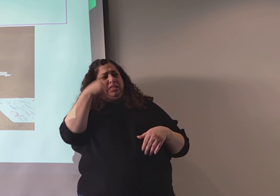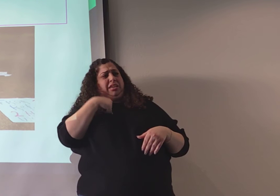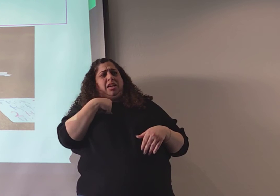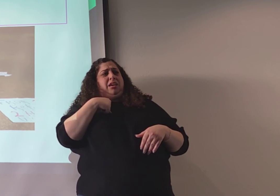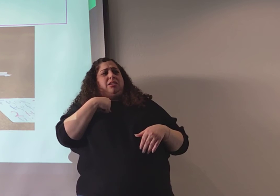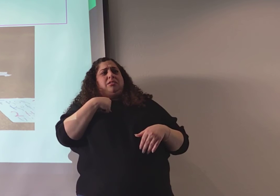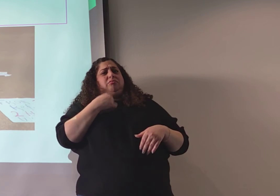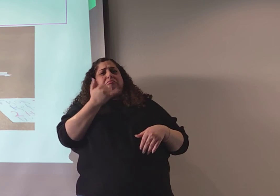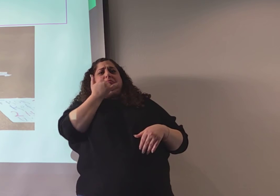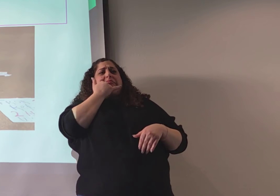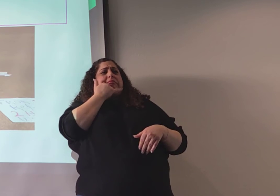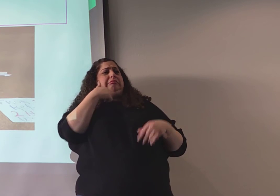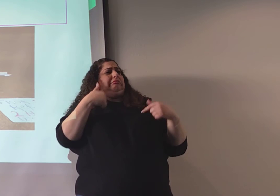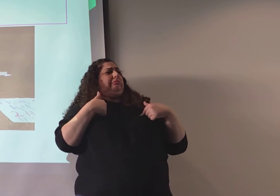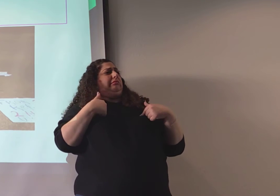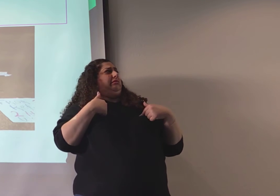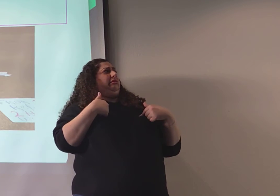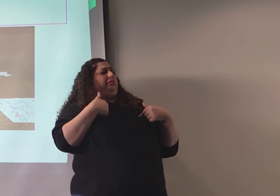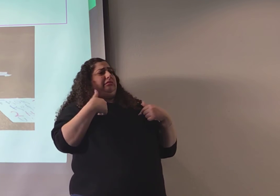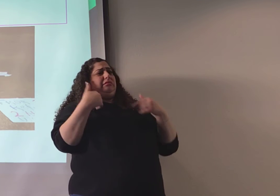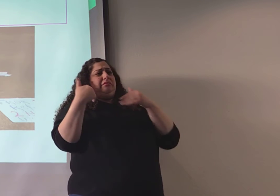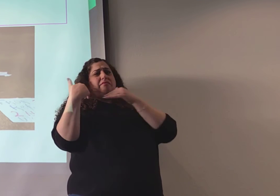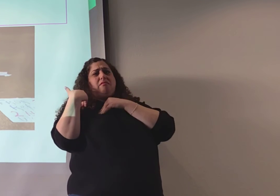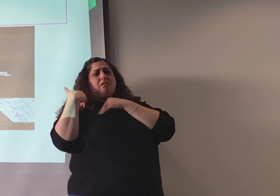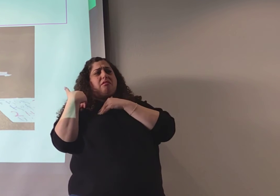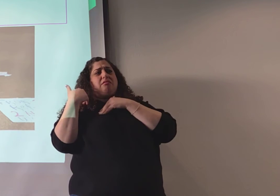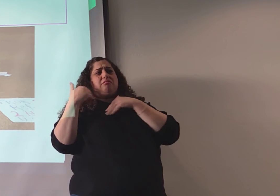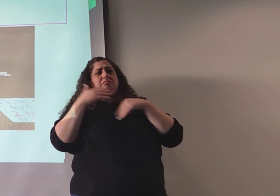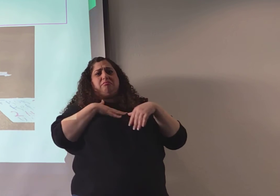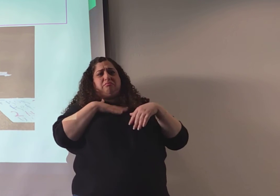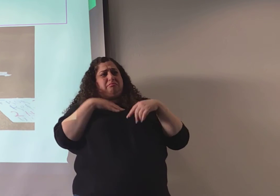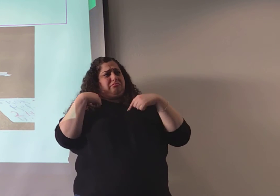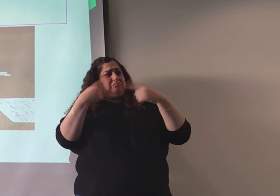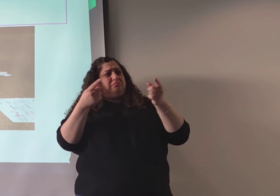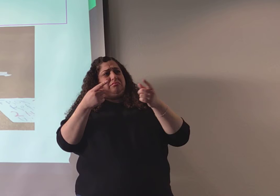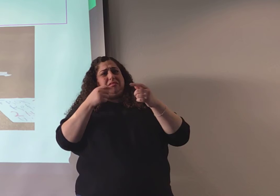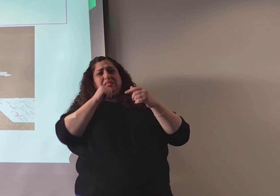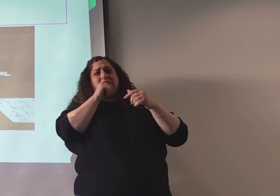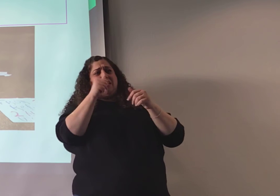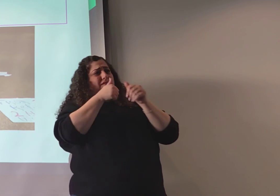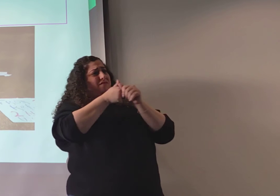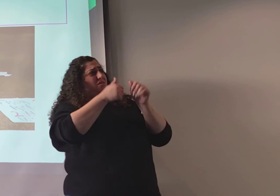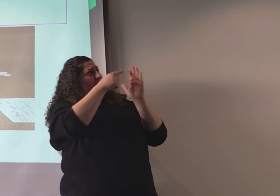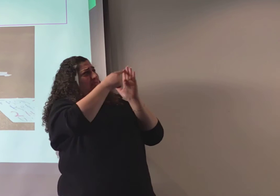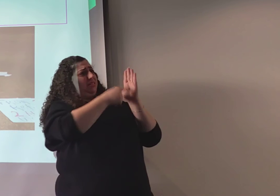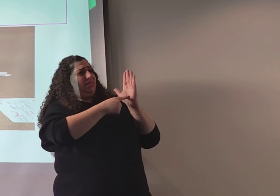and could be evicted for that, then I would consider contacting the One Month Away Program